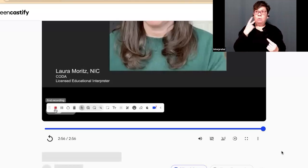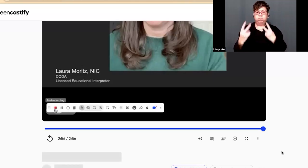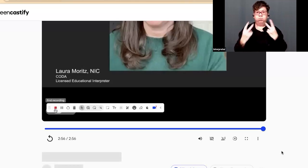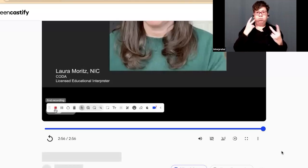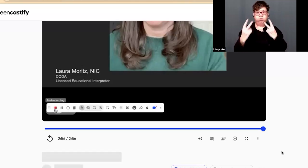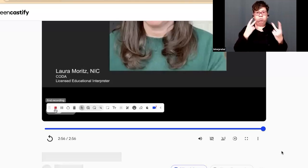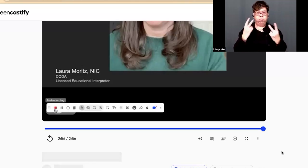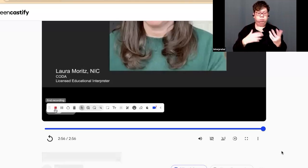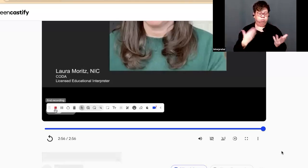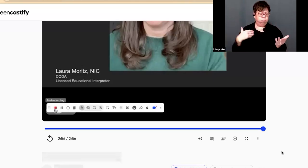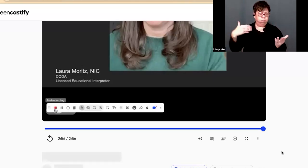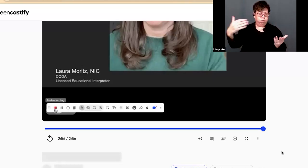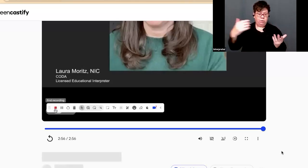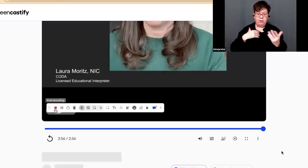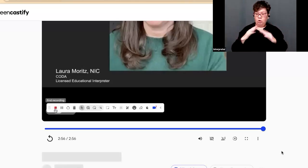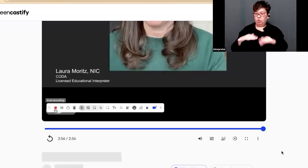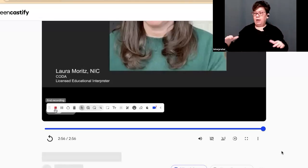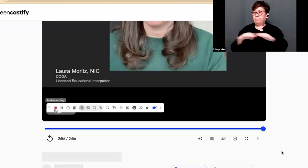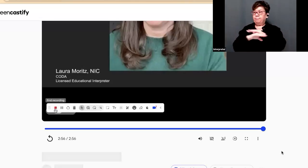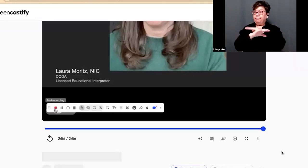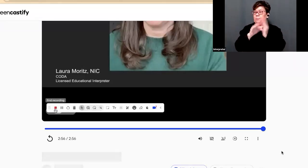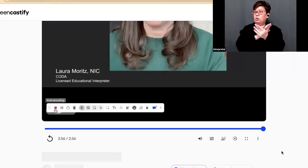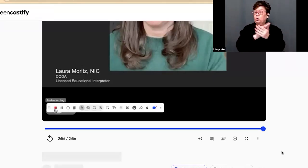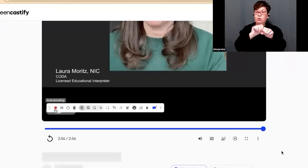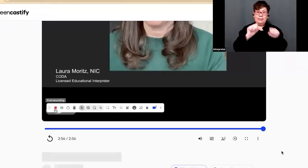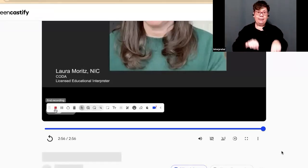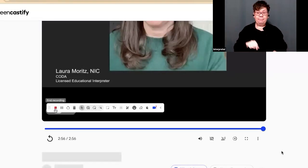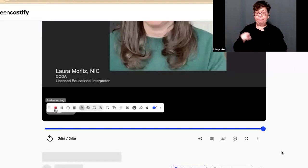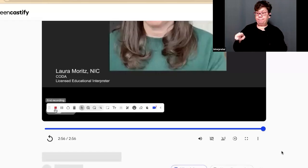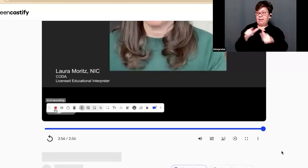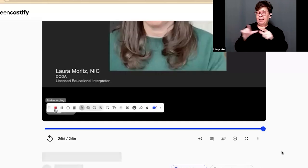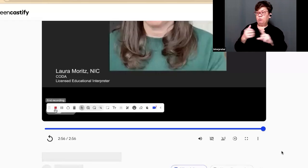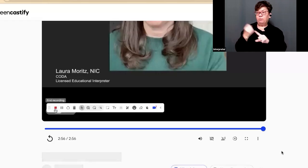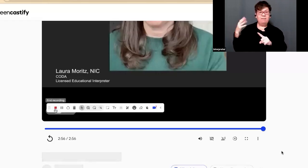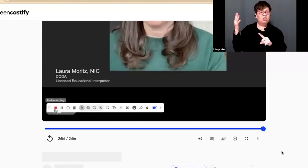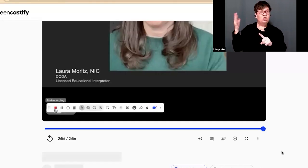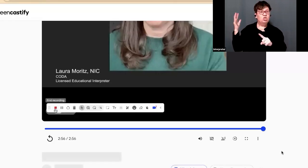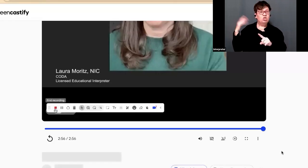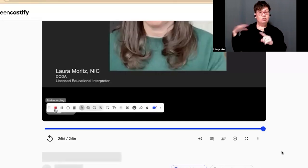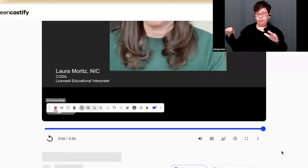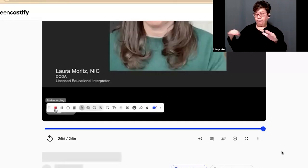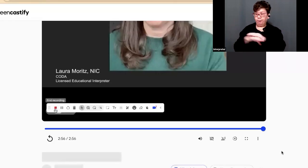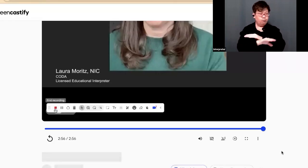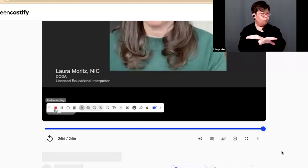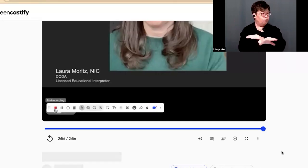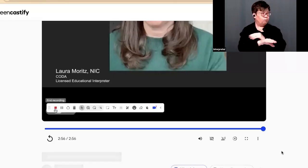where a child will come into the school system who is language deprived. And I've seen--